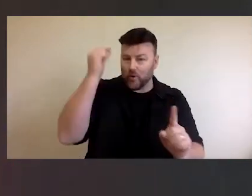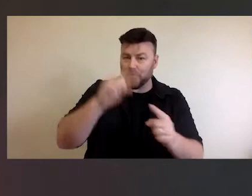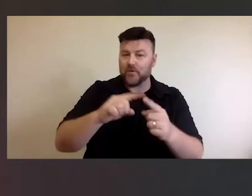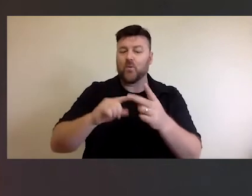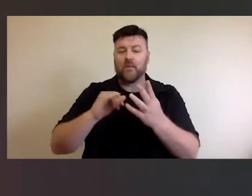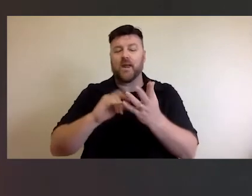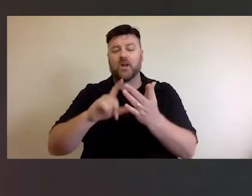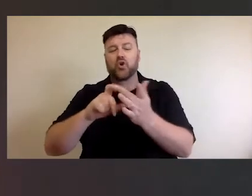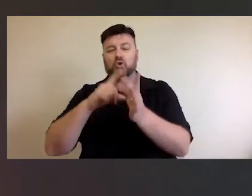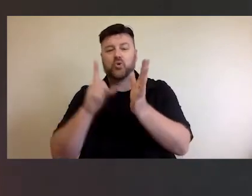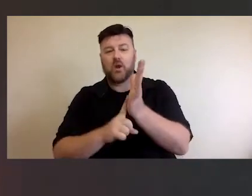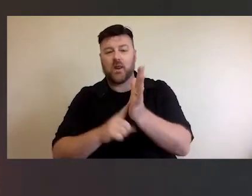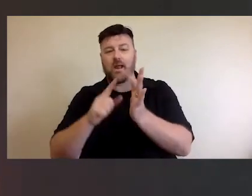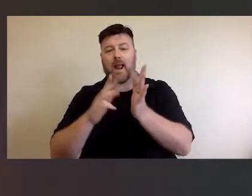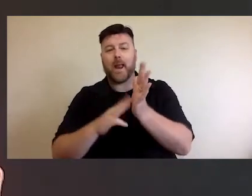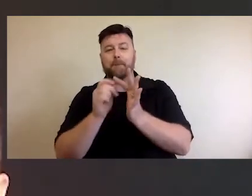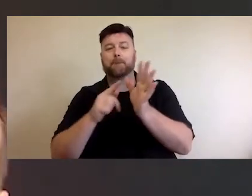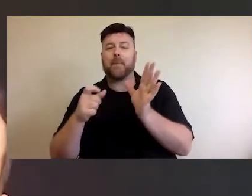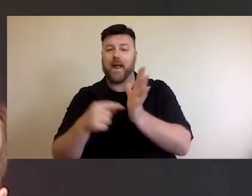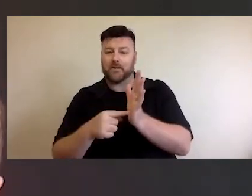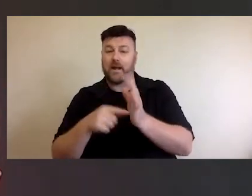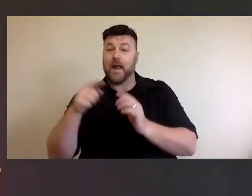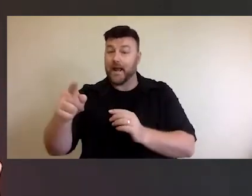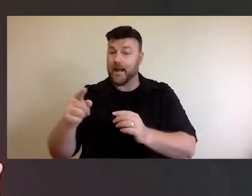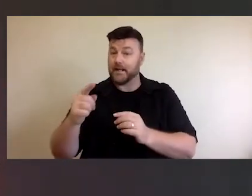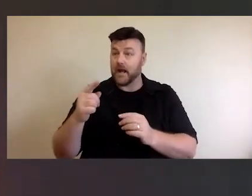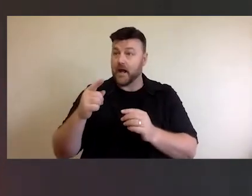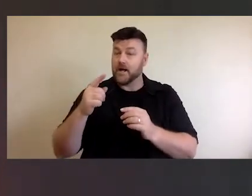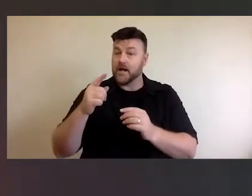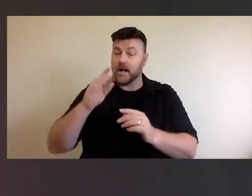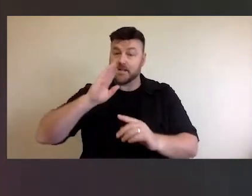speaker and a thinker, and it's great that he is joining us today.